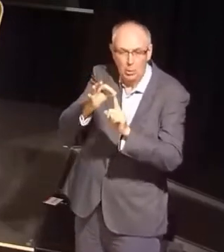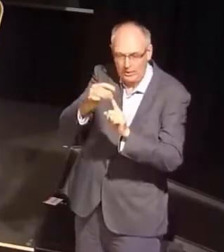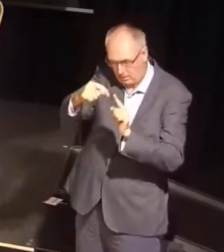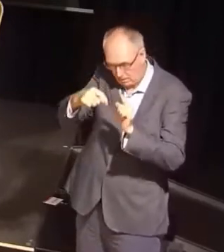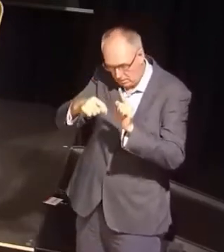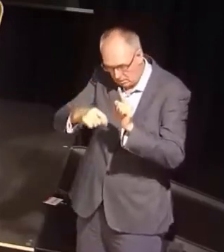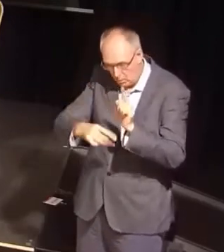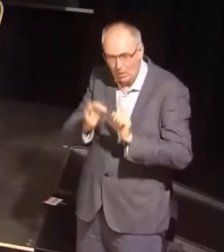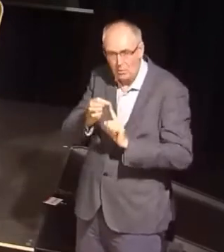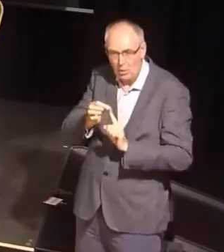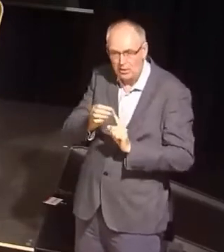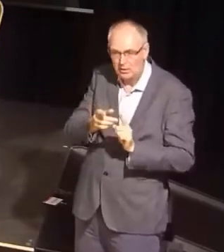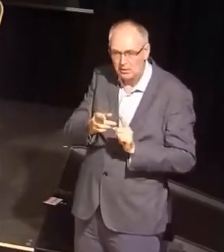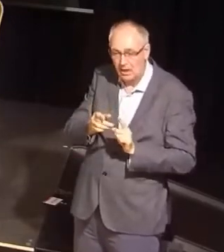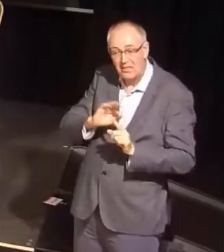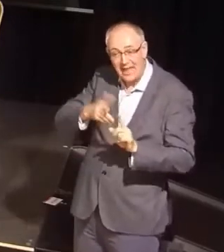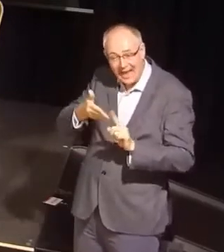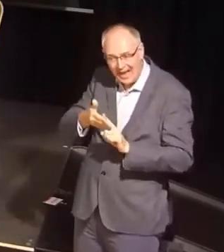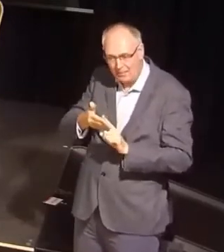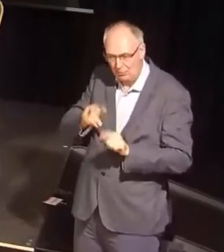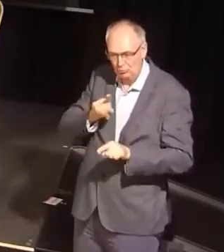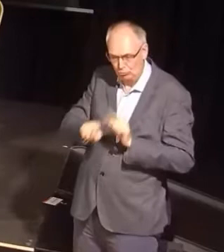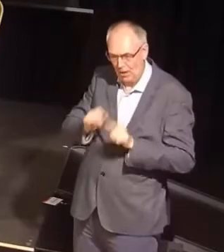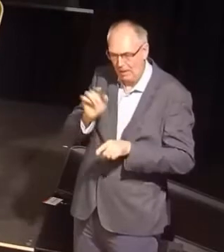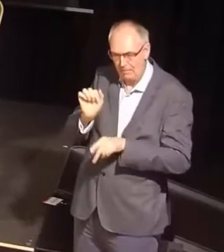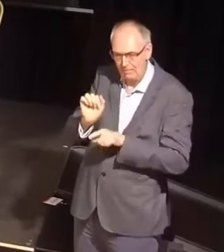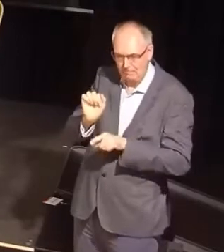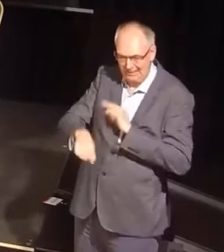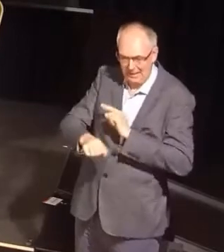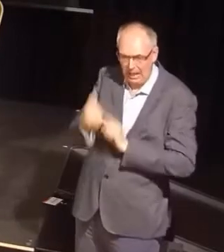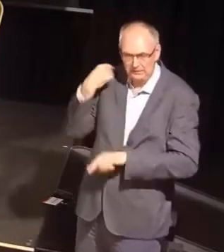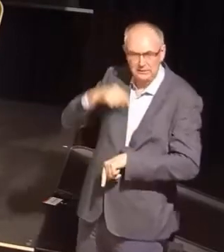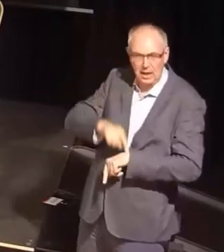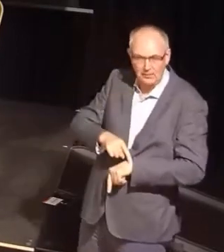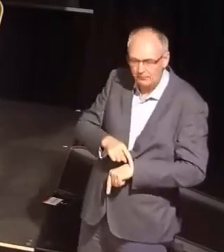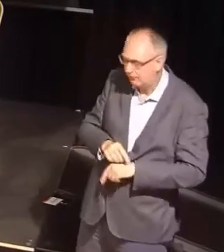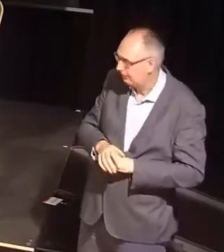is do better than last time. So, it doesn't matter if you are only able